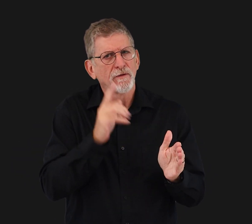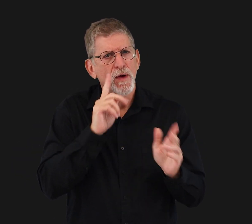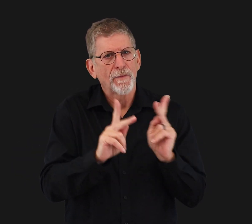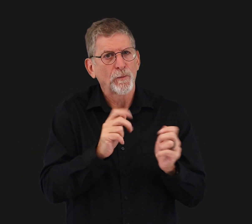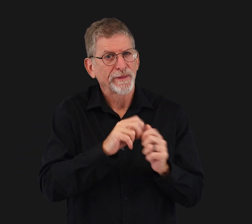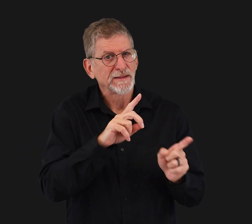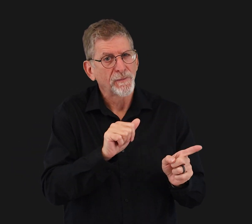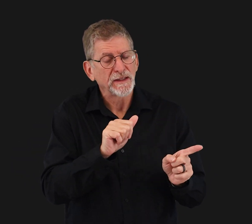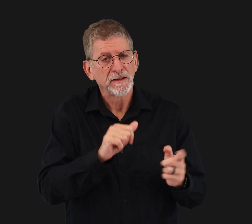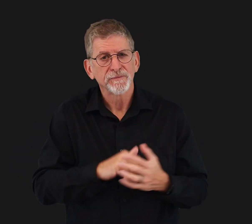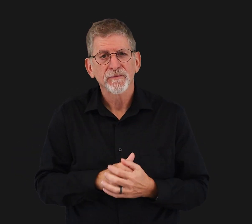for people with disabilities.